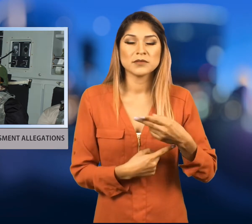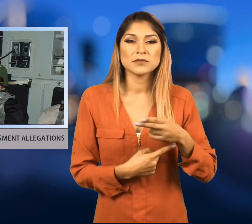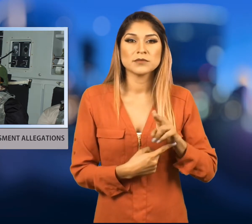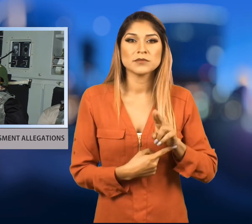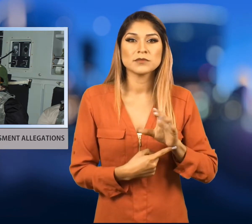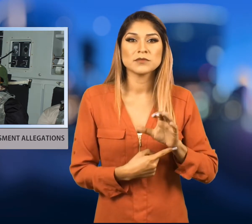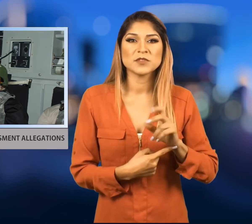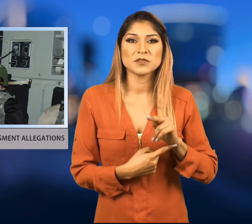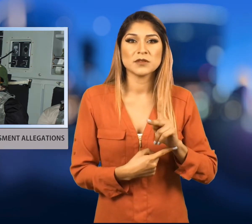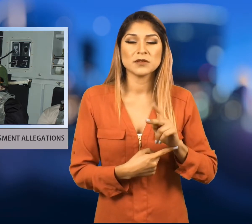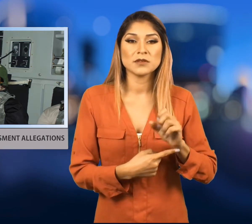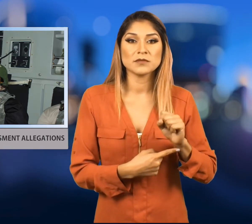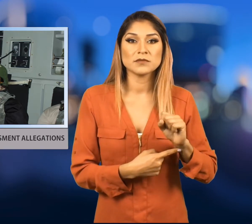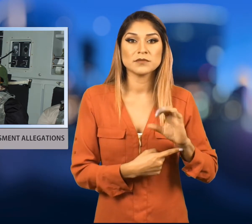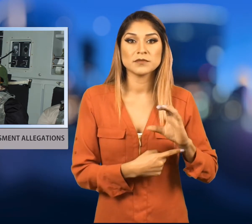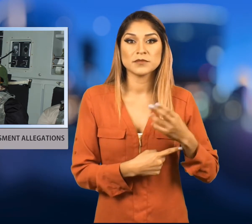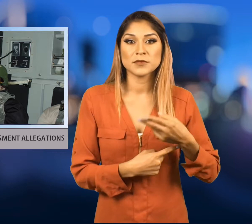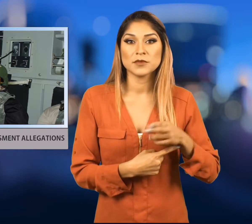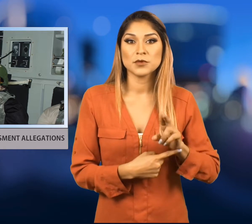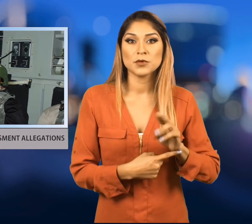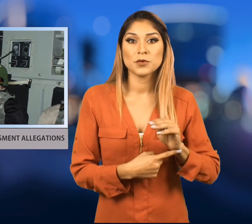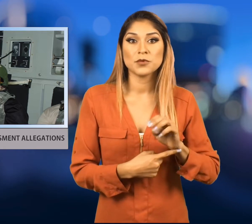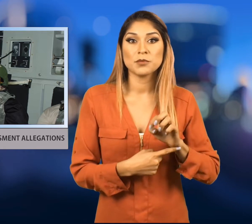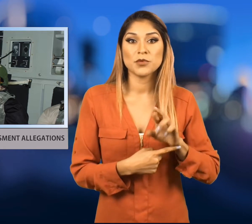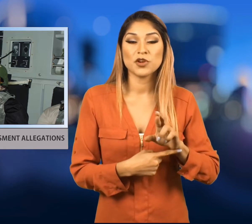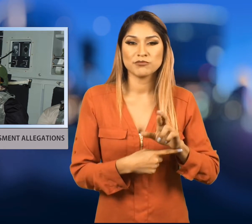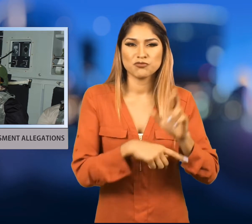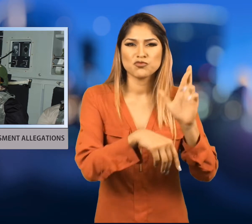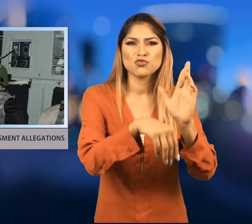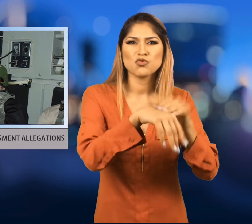Chuch Schumer is calling for an